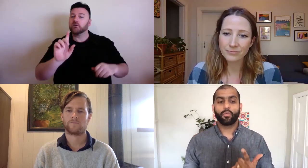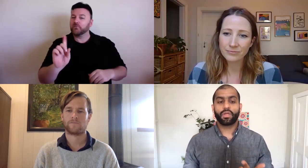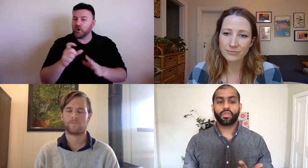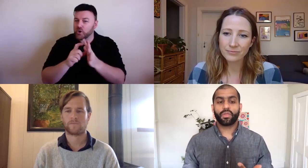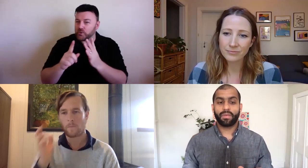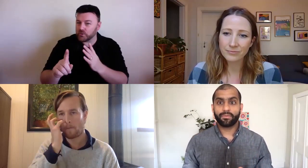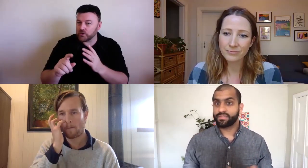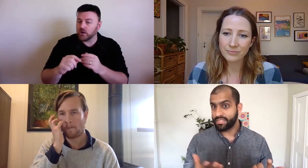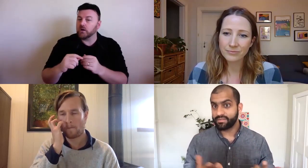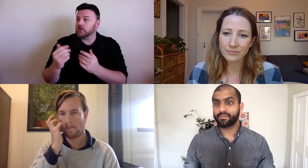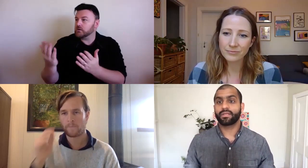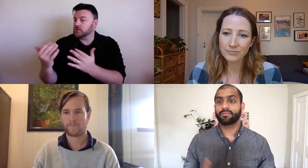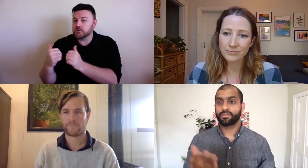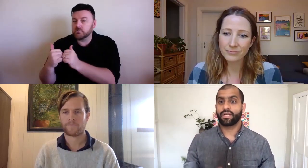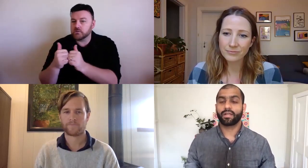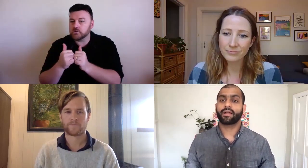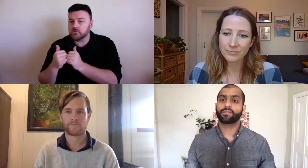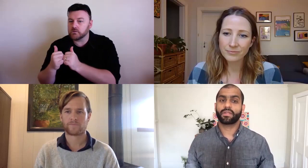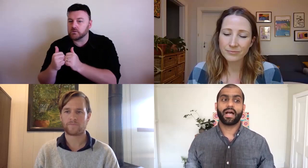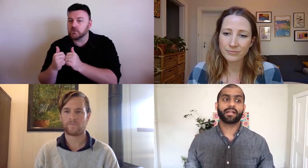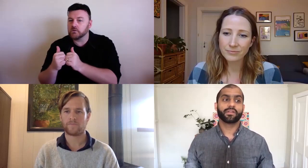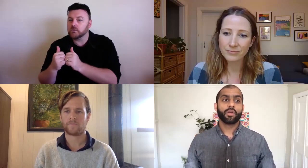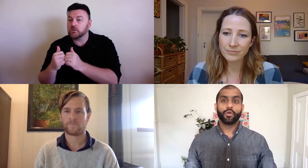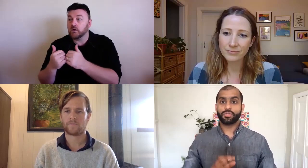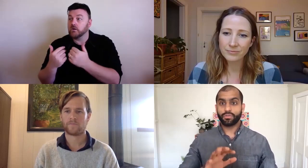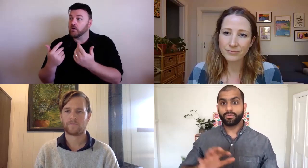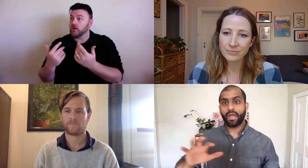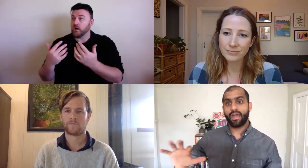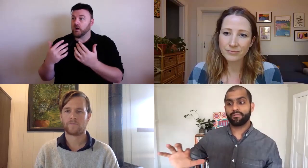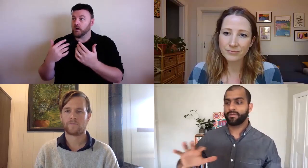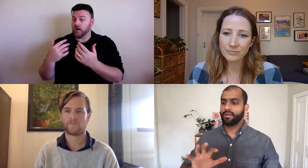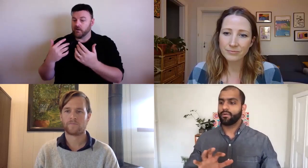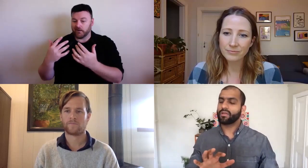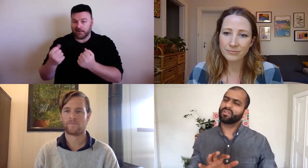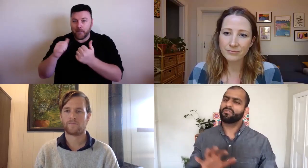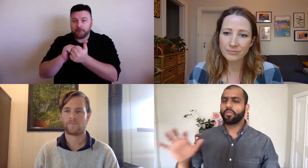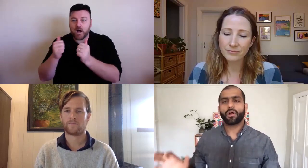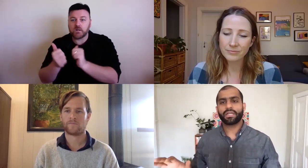with people such as the Australia Council, who do have - are authority